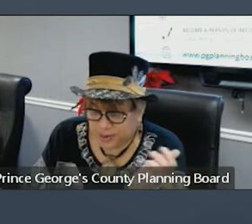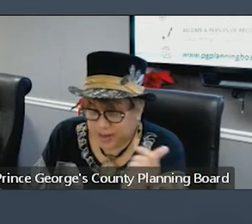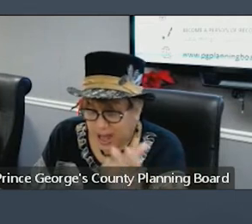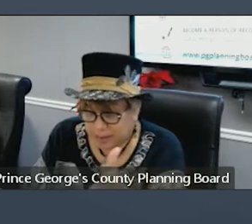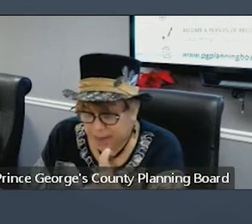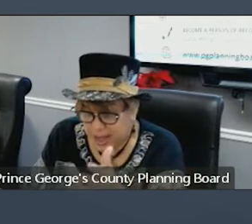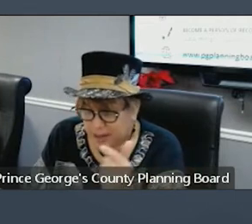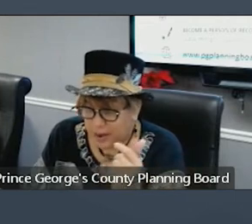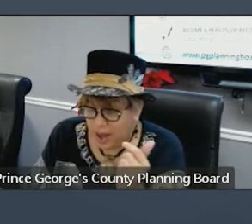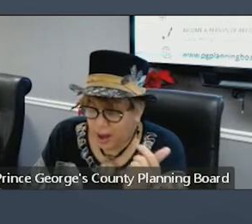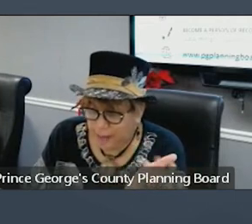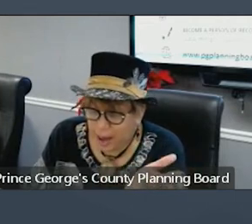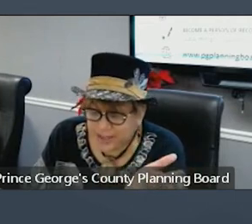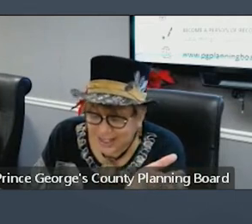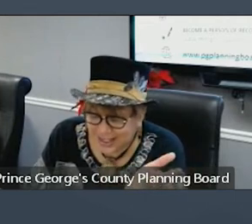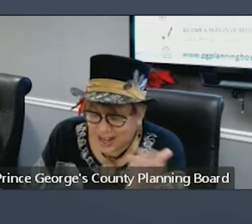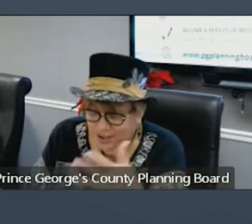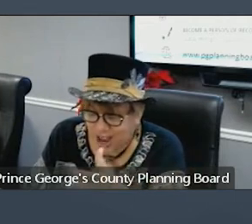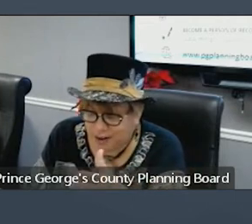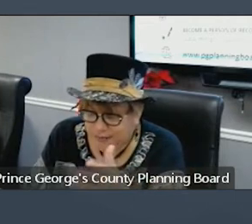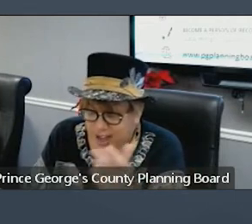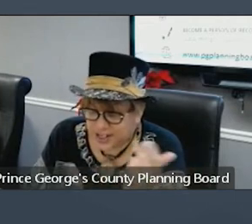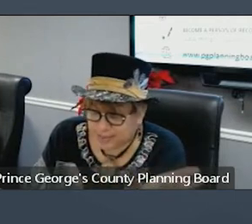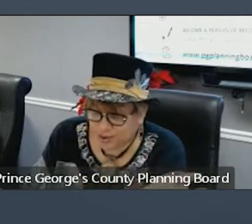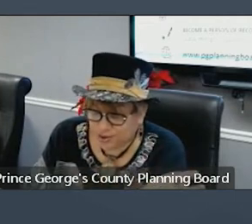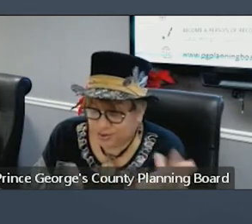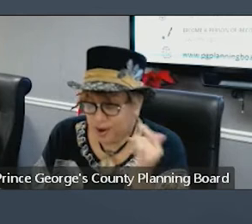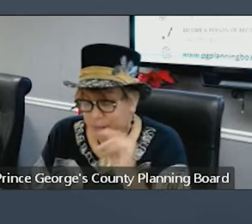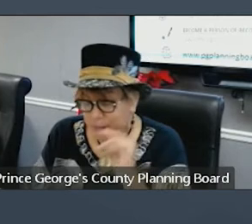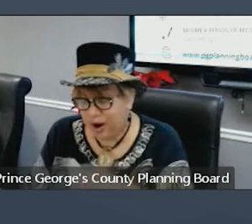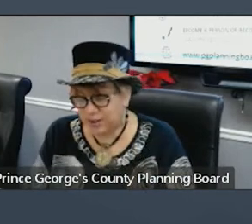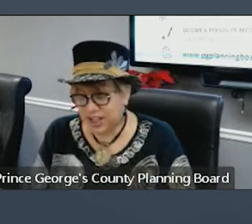Manaca vague and a Bob Dylan Yasser Arafat, Desmond Tutu, Martin Luther King, Jr.